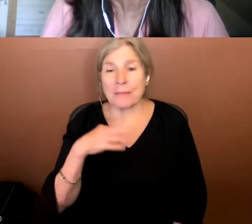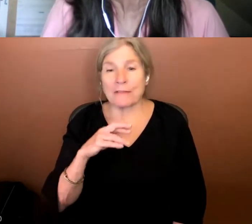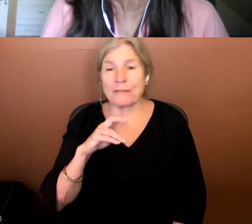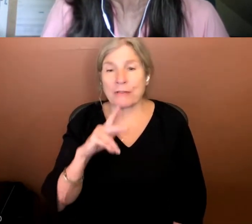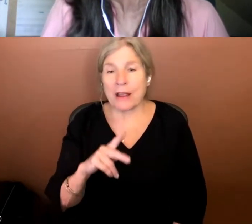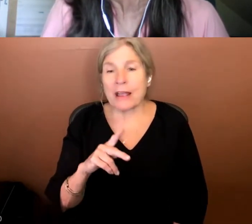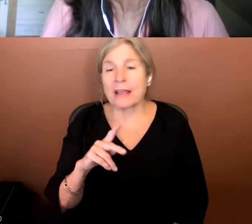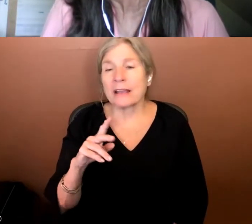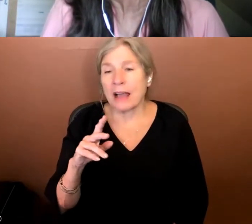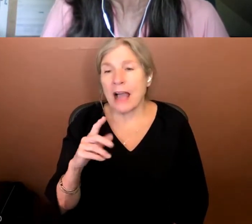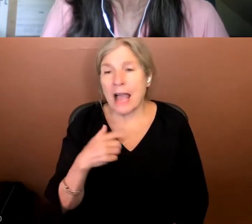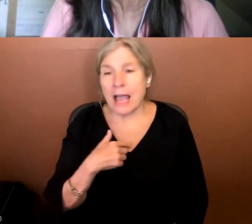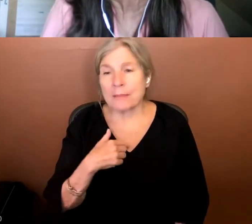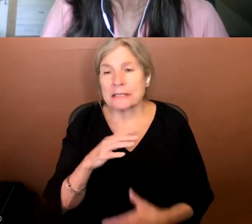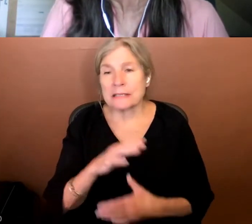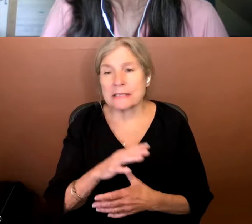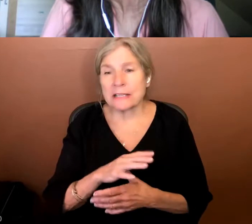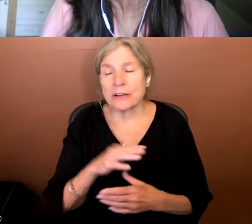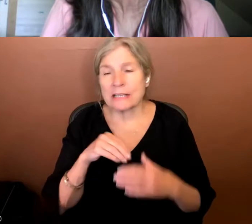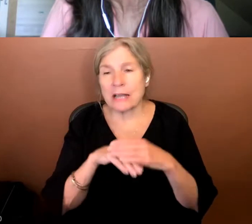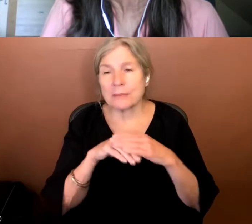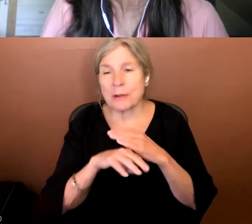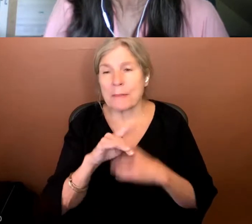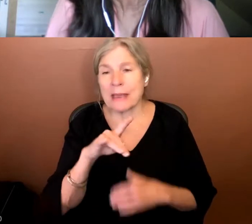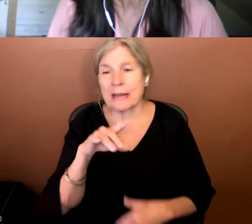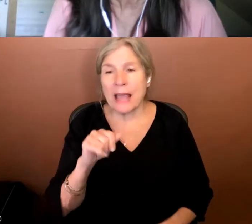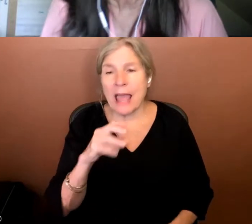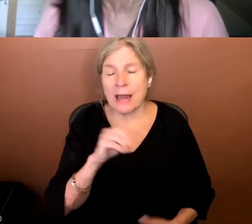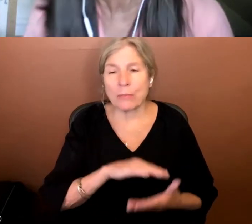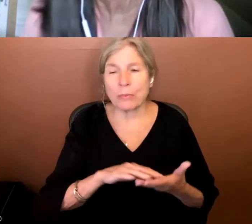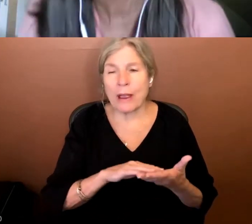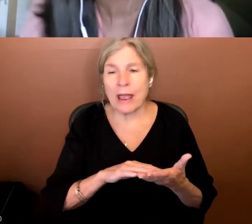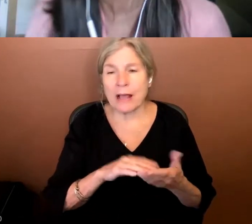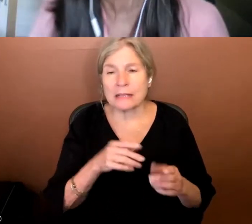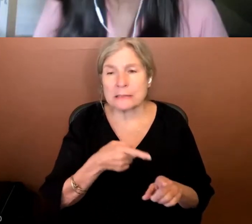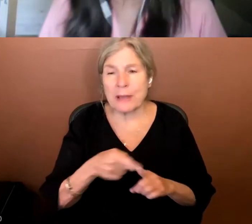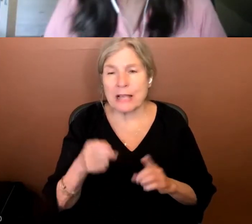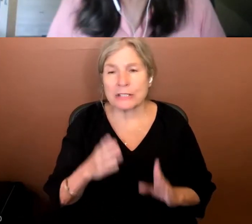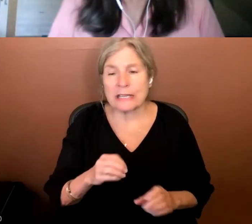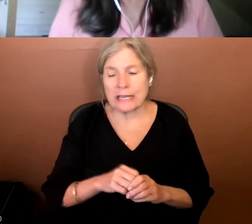I am a senior accessible media and Braille specialist in the media and accessible